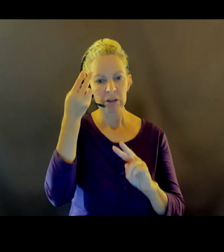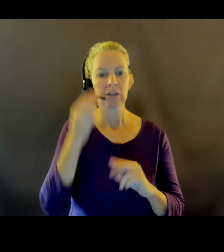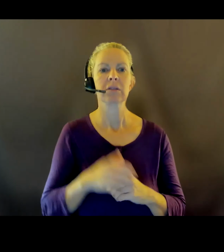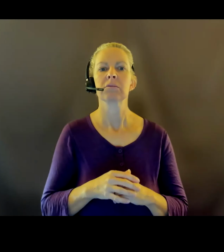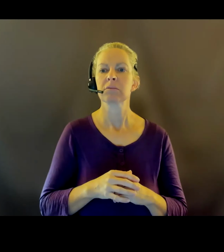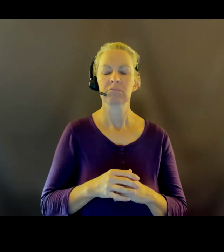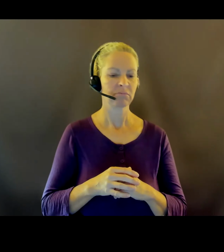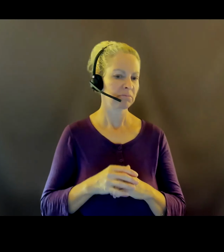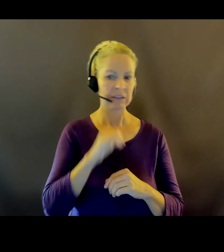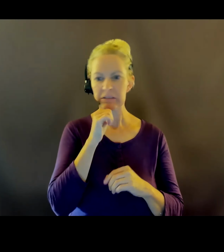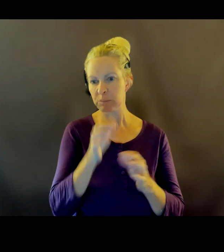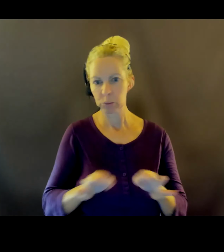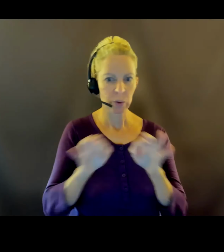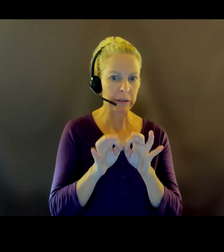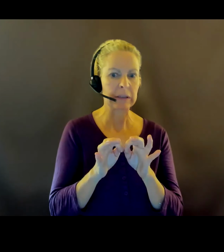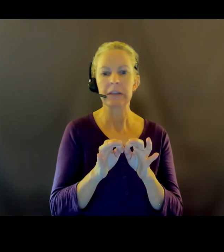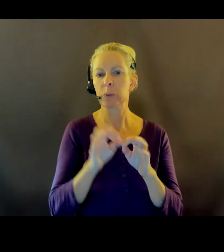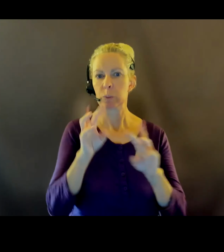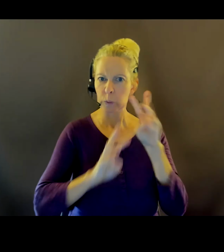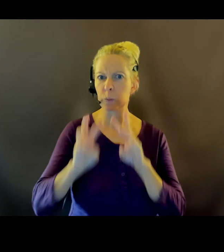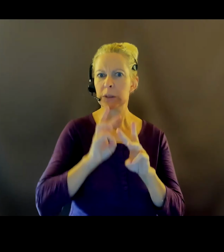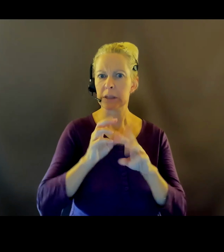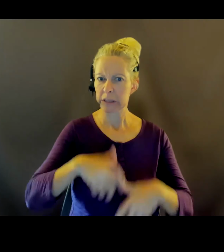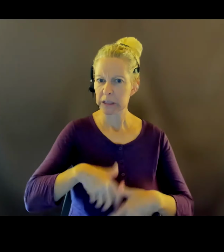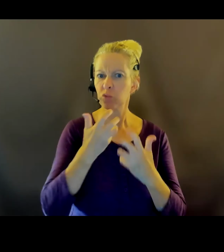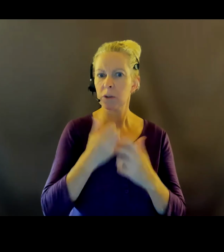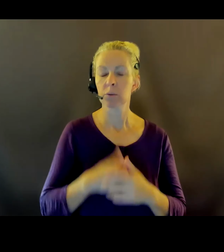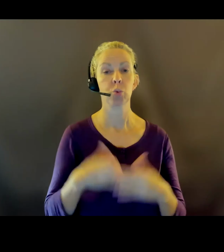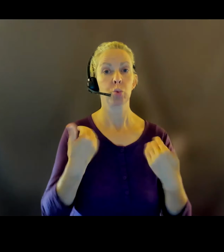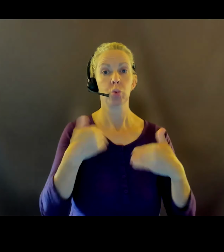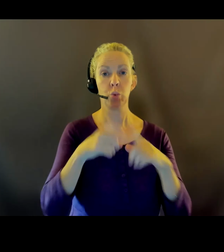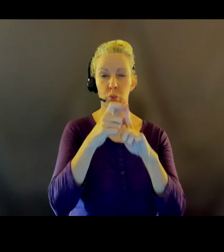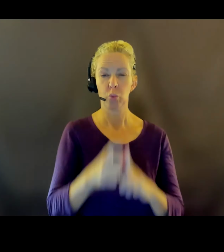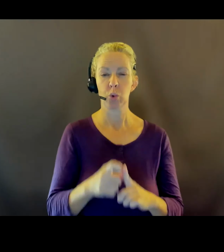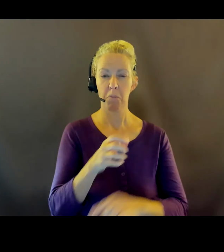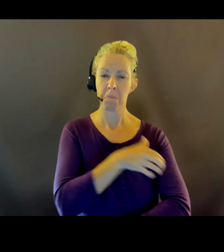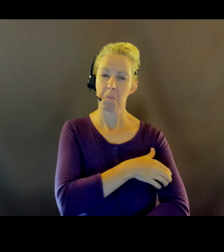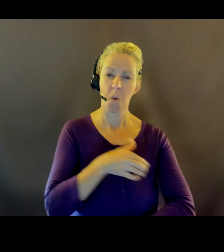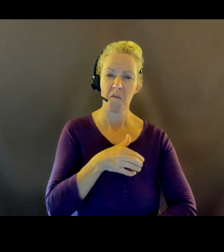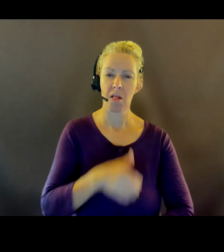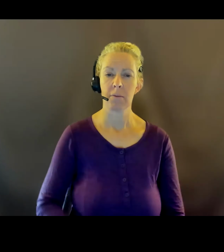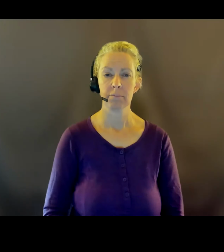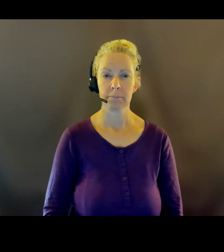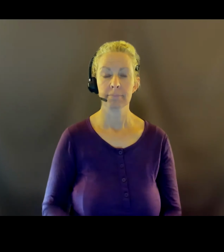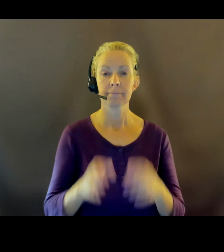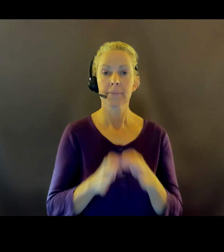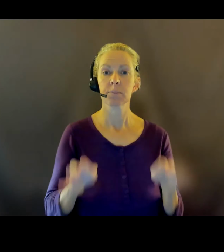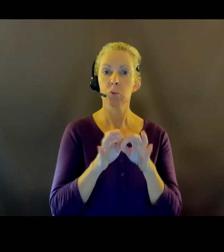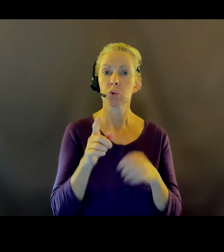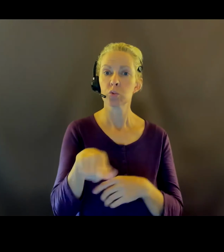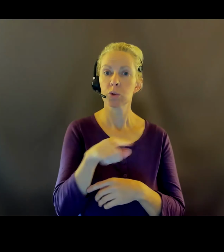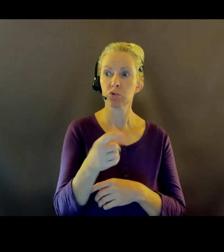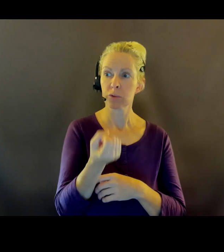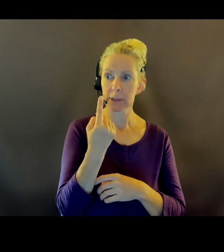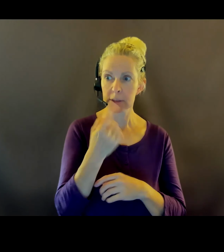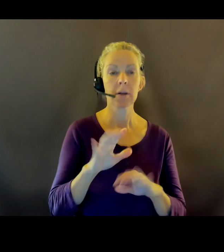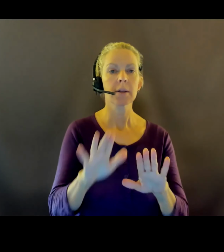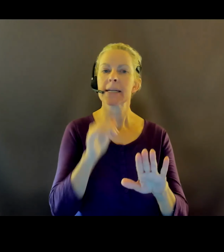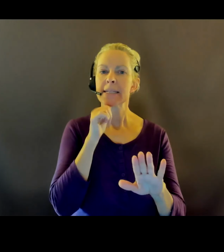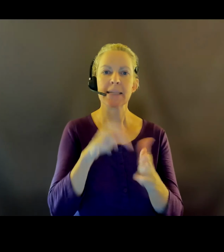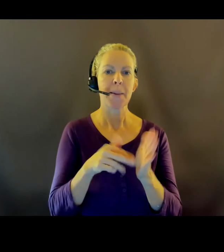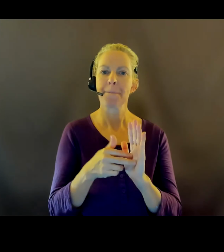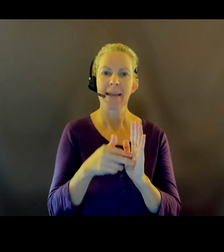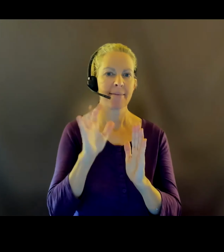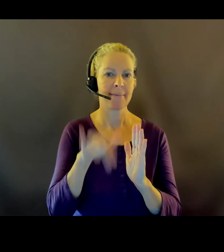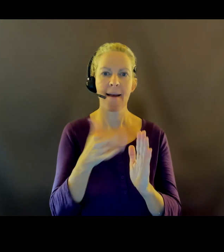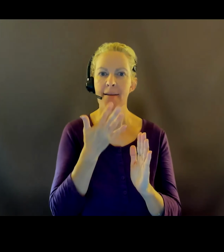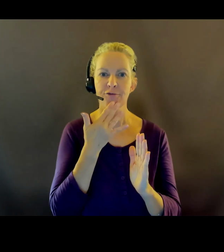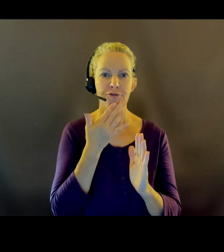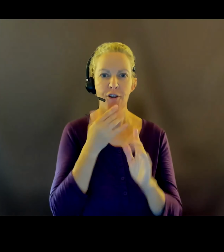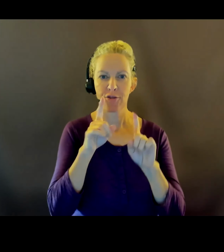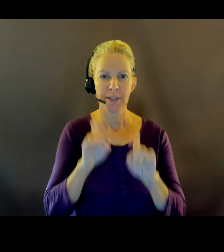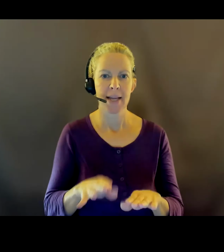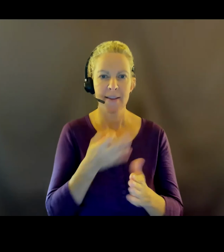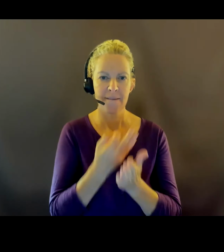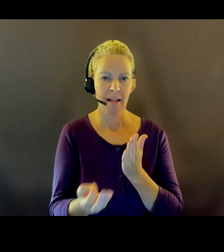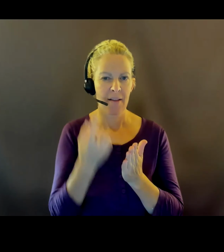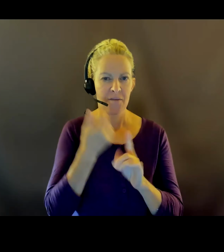useless, shame, failure," powerful words, right?